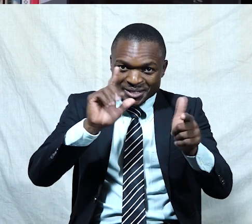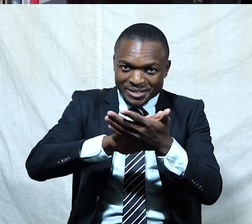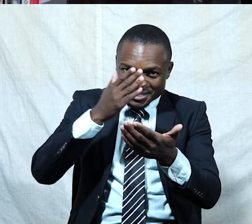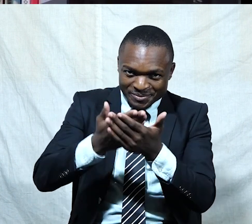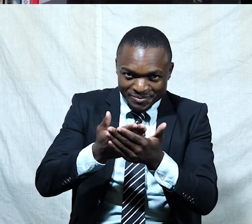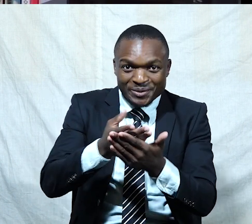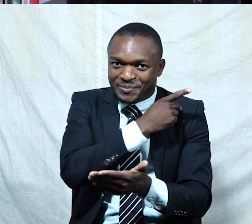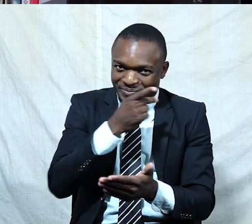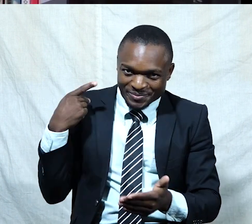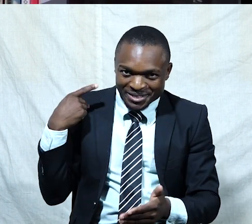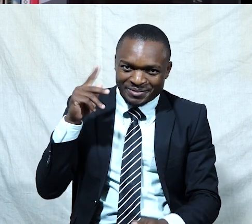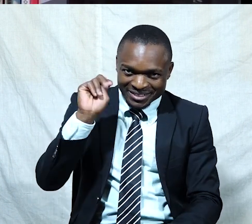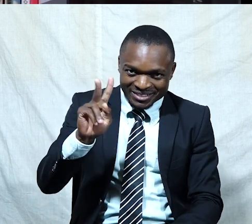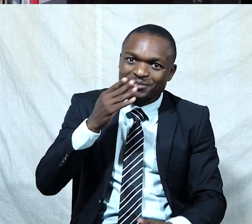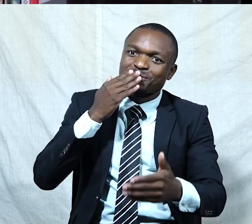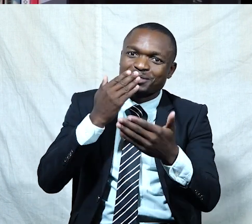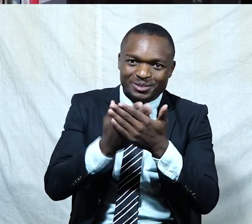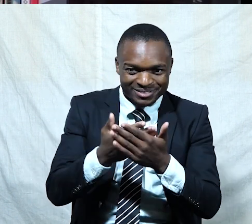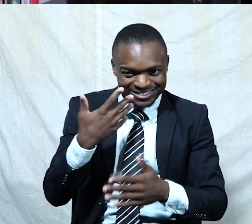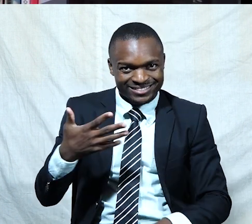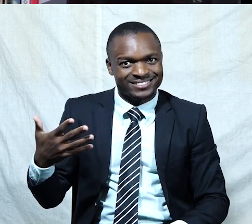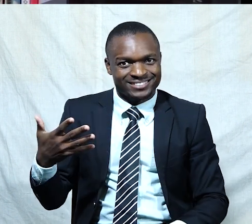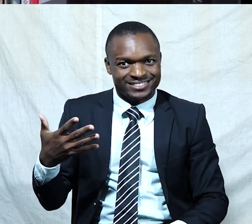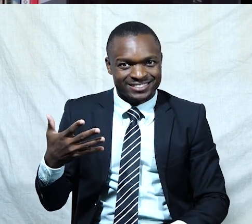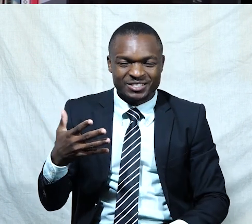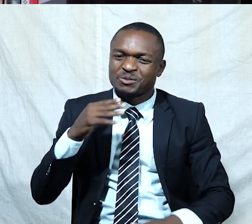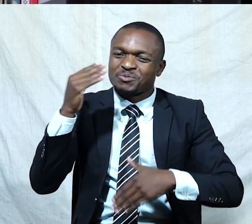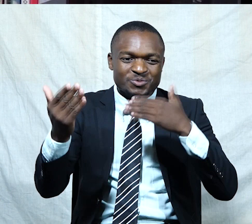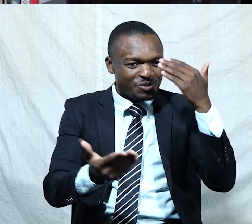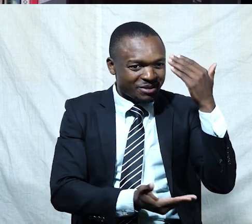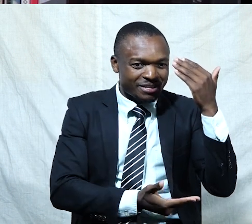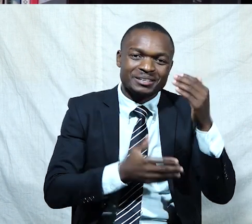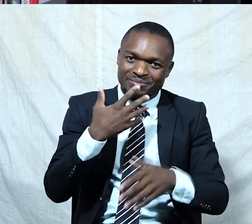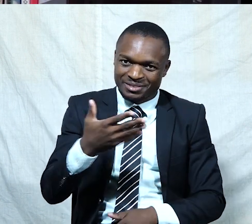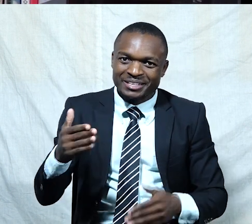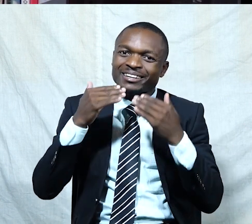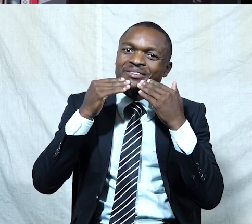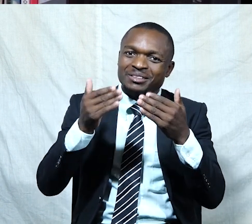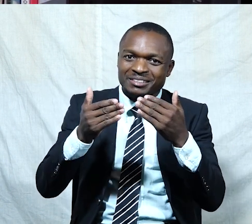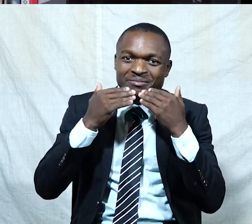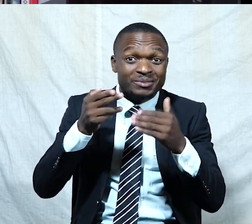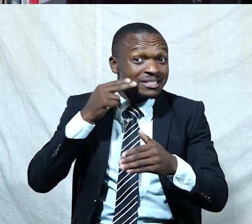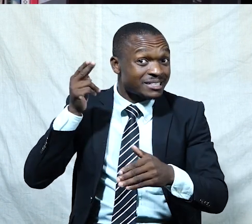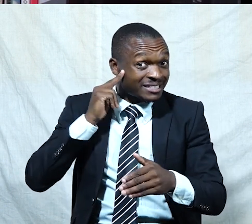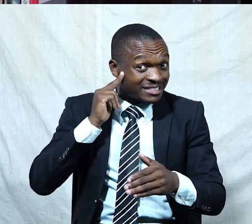on Parliament TV is long overdue. It is a very welcome move and appreciated by the deaf community,